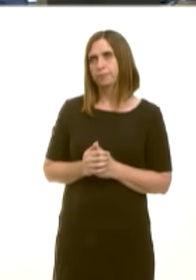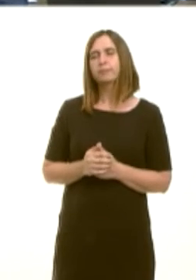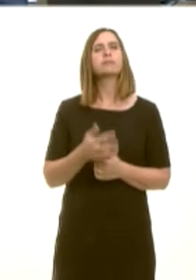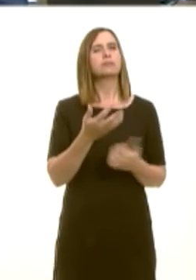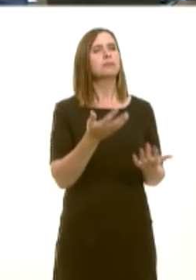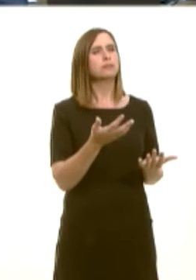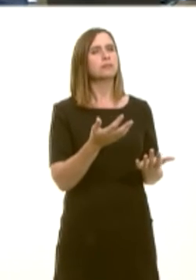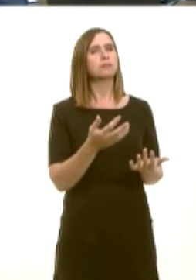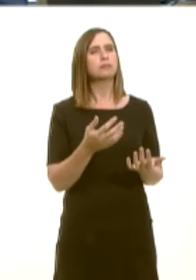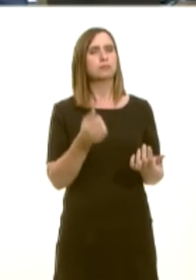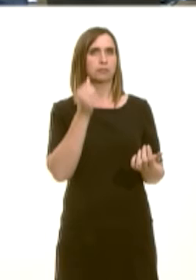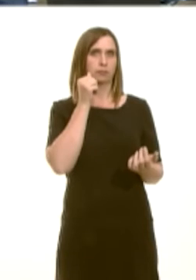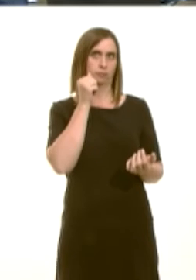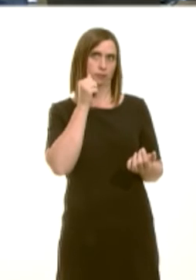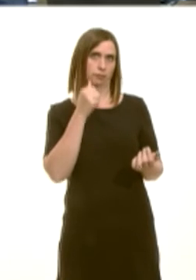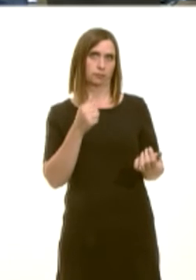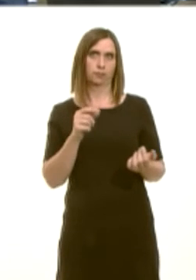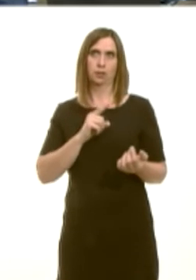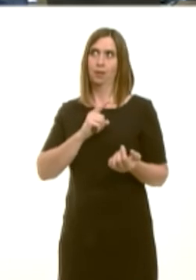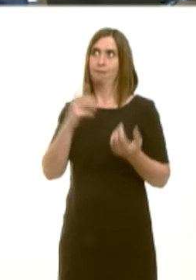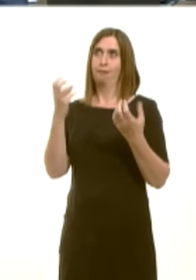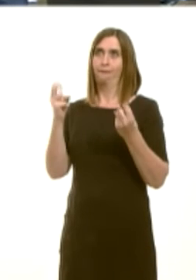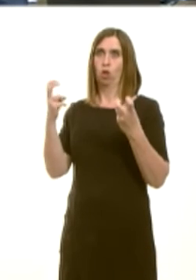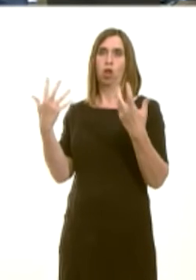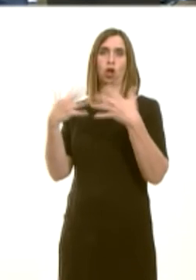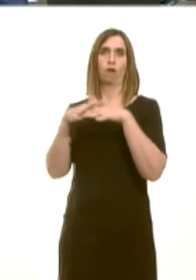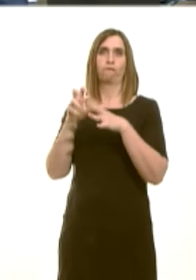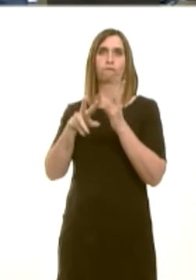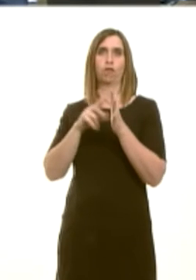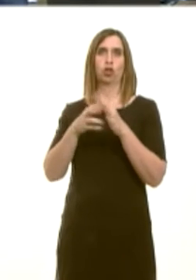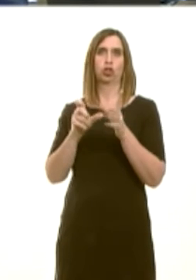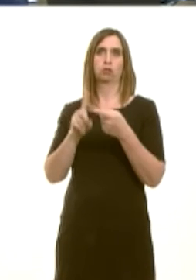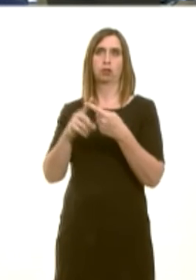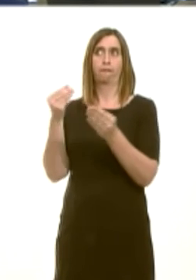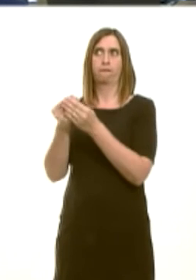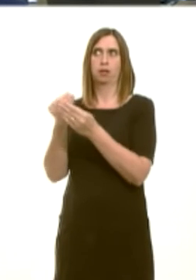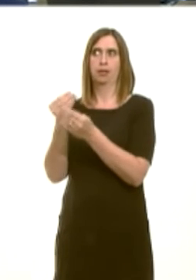ourselves out of qualifying for convergence funding, so Iím fully aware that the Government